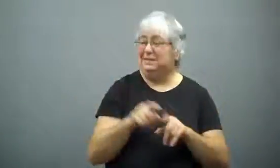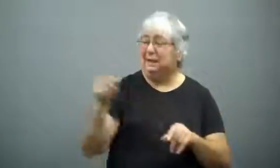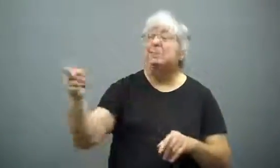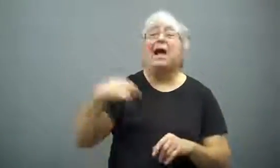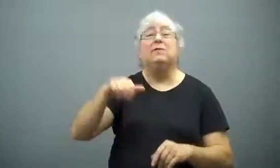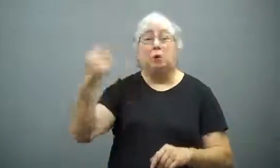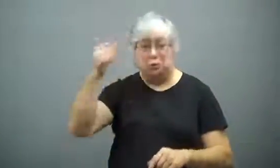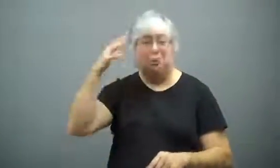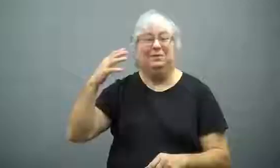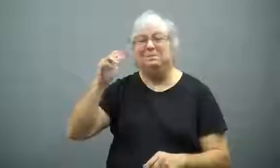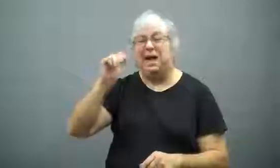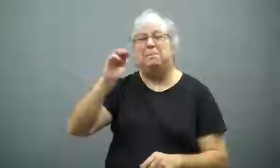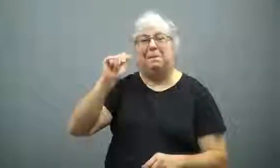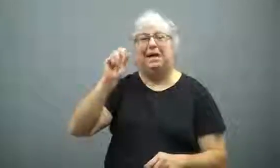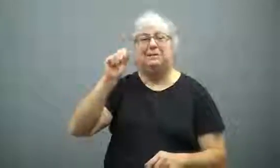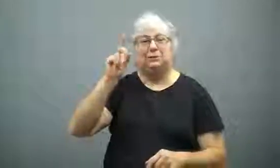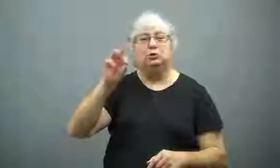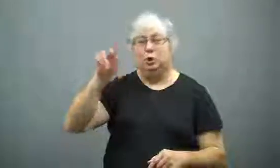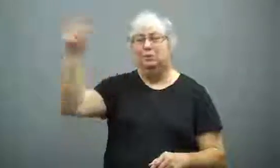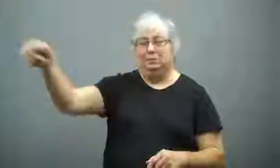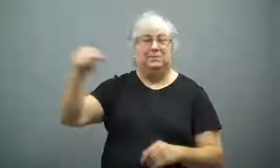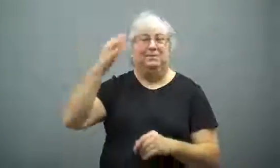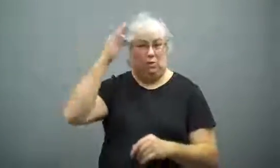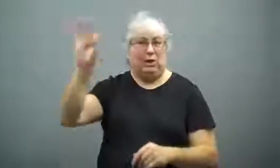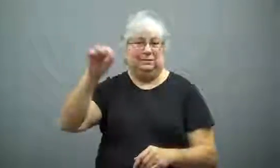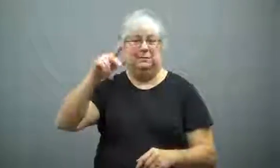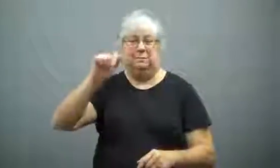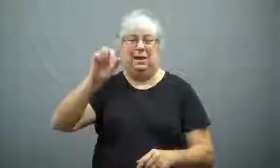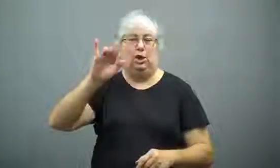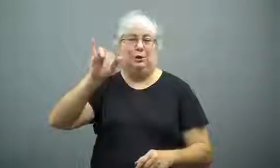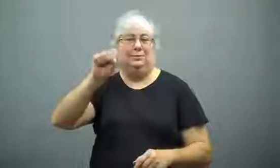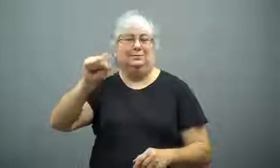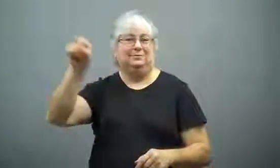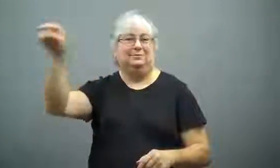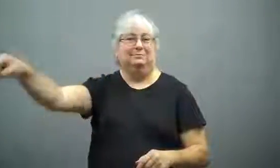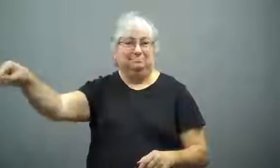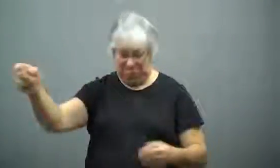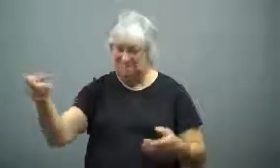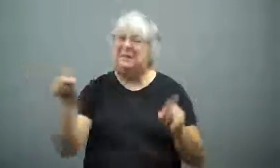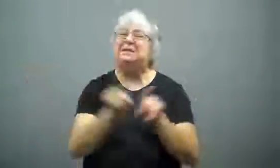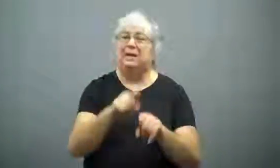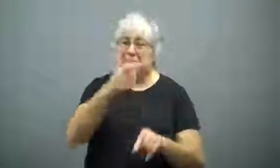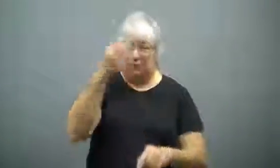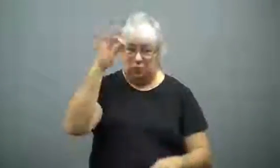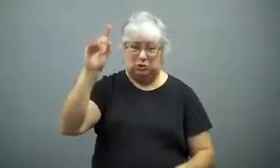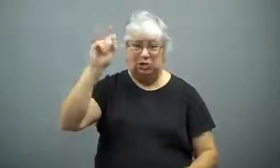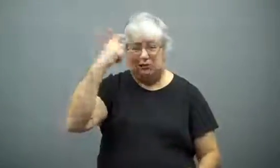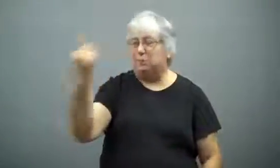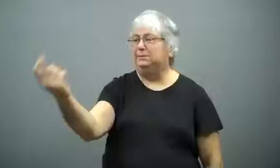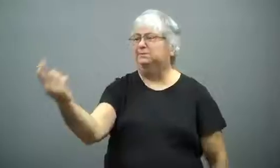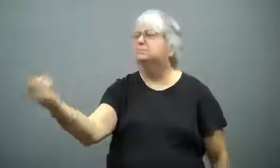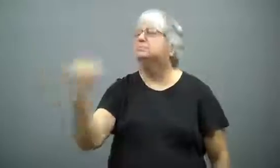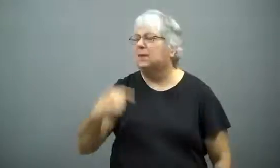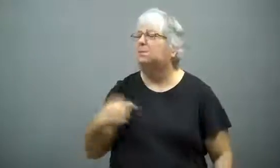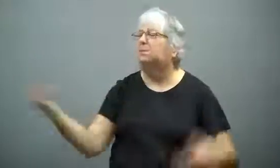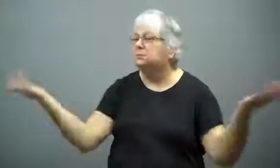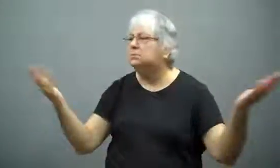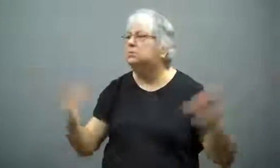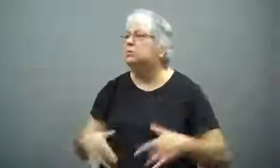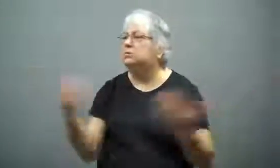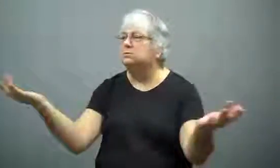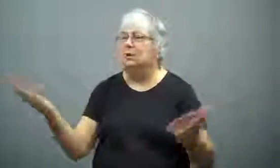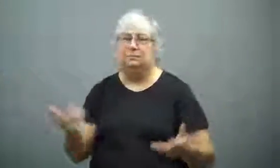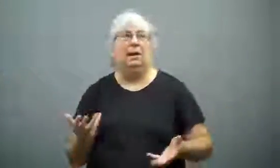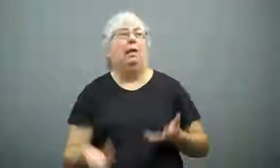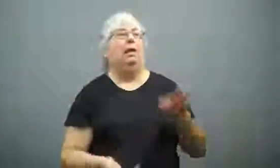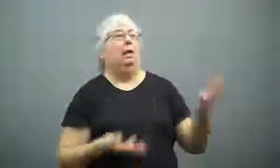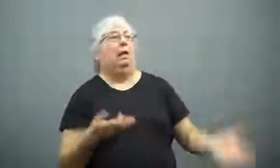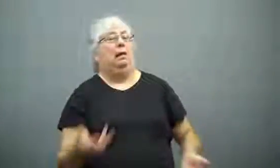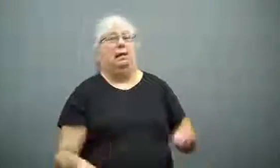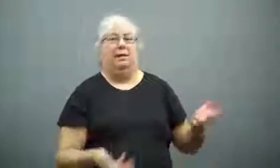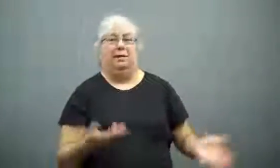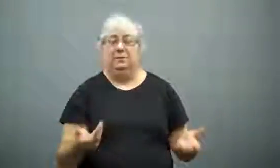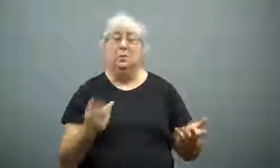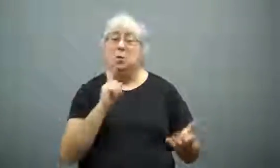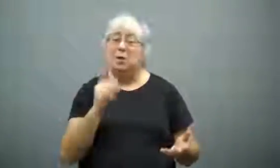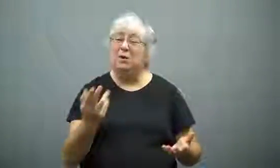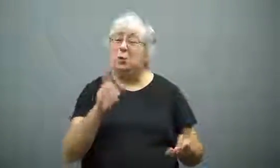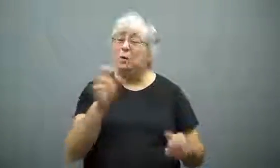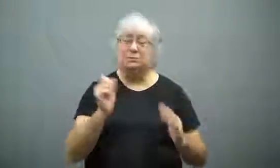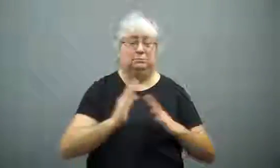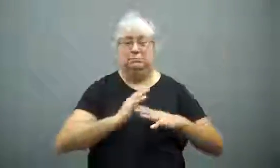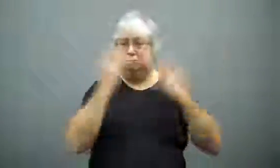The French government did the same to the US ambassador in Paris.